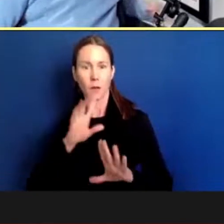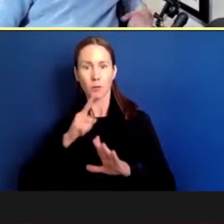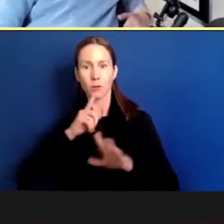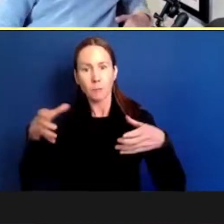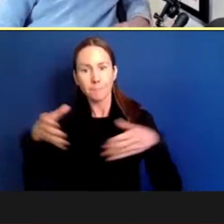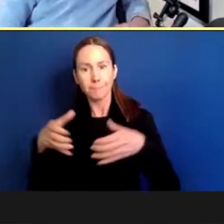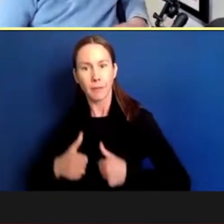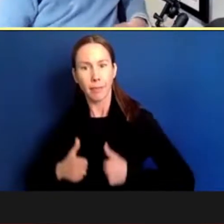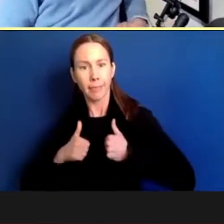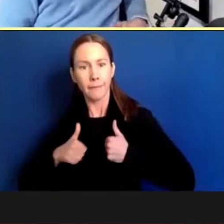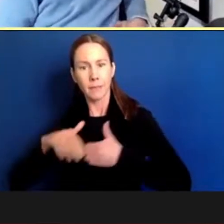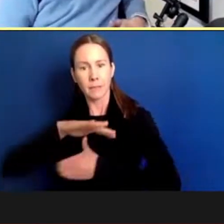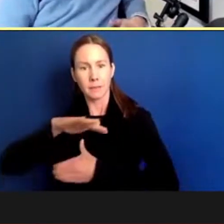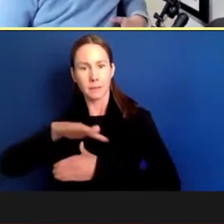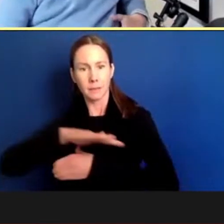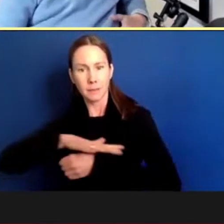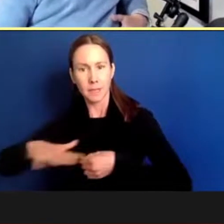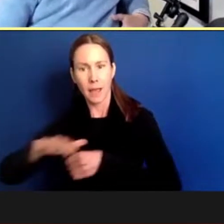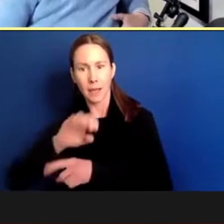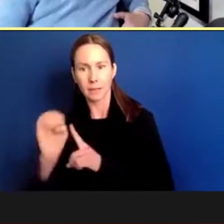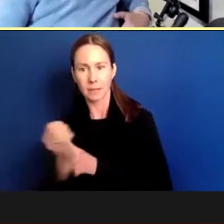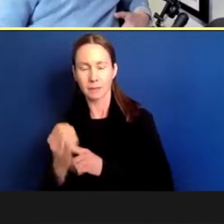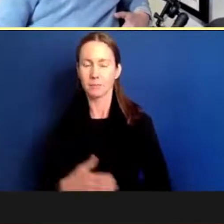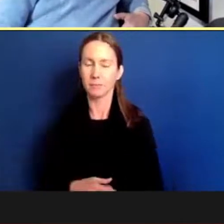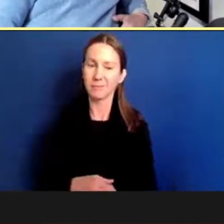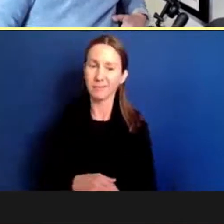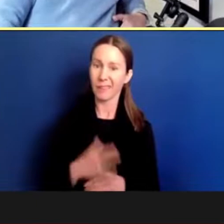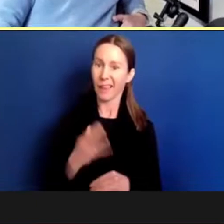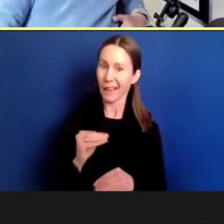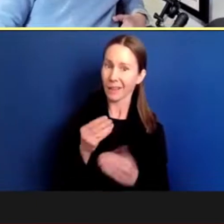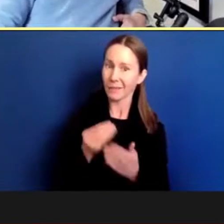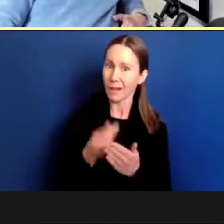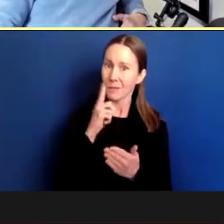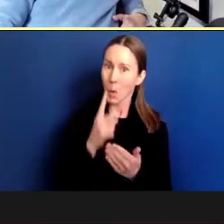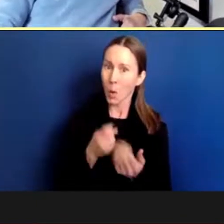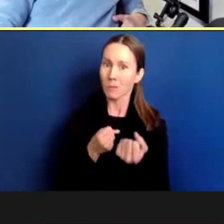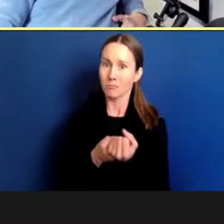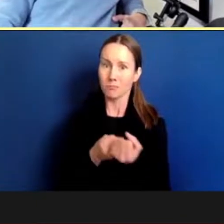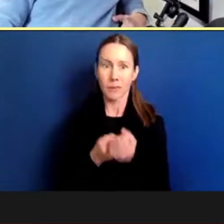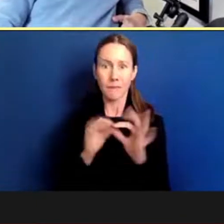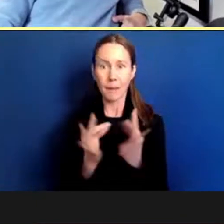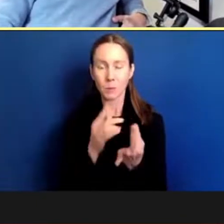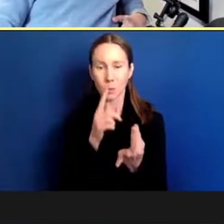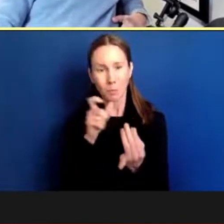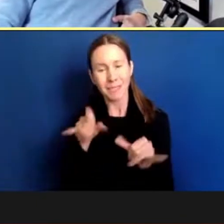assist families who must stay at home to provide care for adult children with disabilities, and